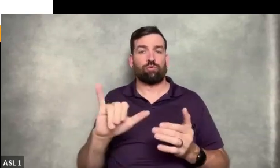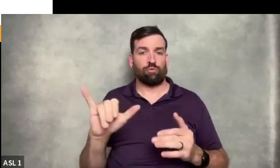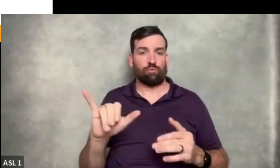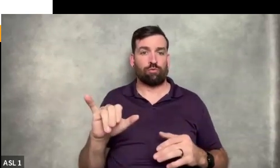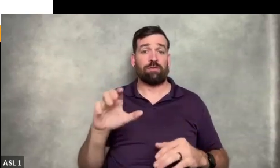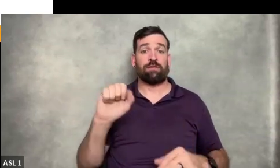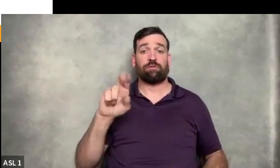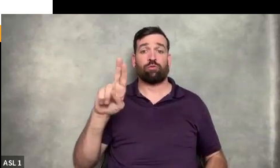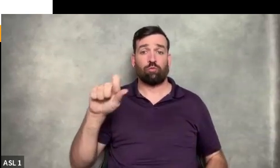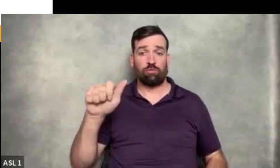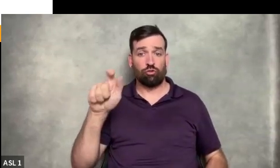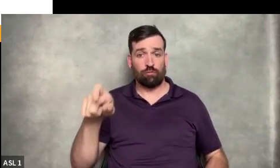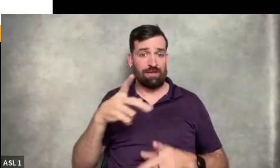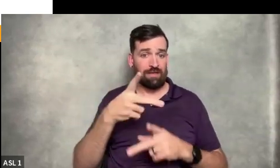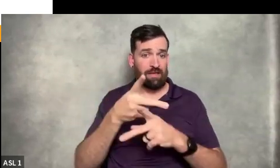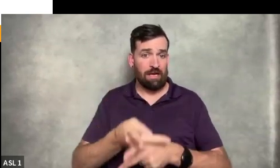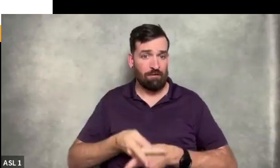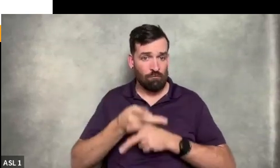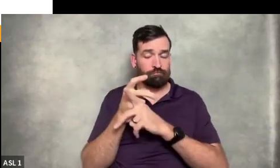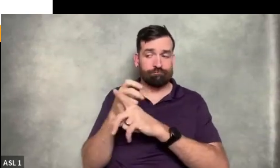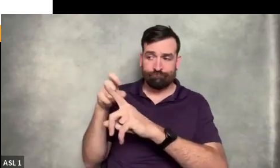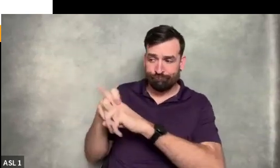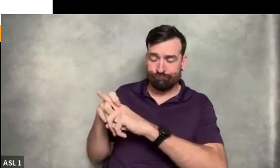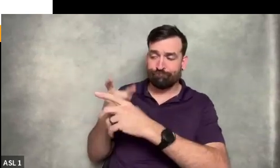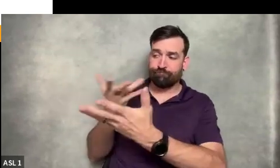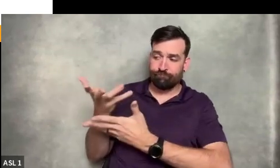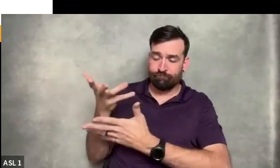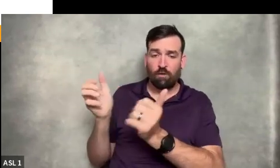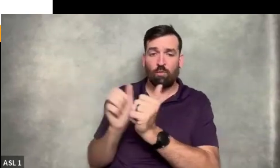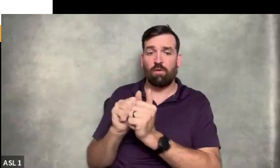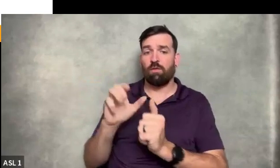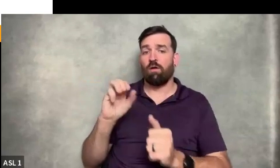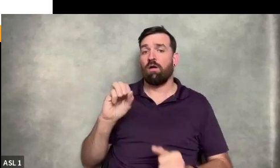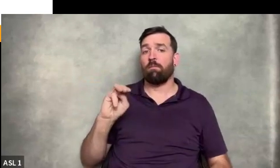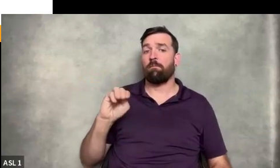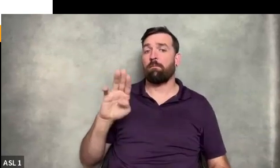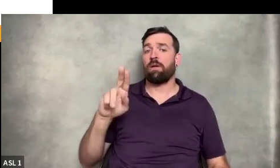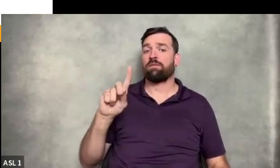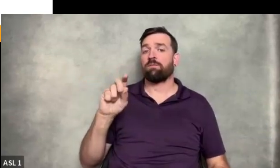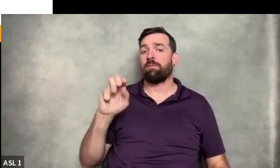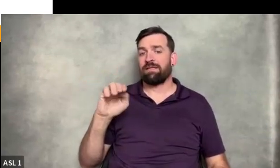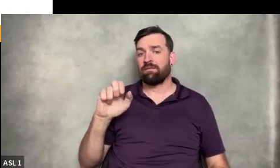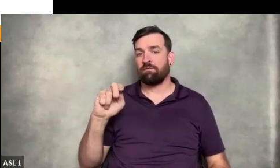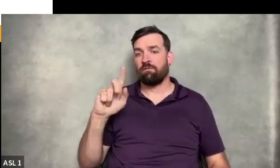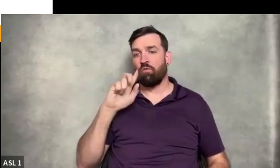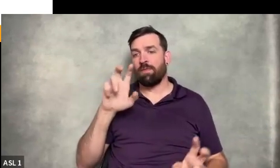be careful to consult with the Ombudsman regarding these potential issues. Now the cover letter needs